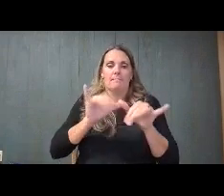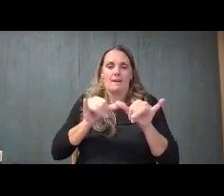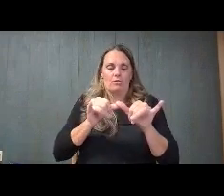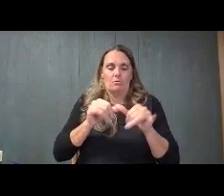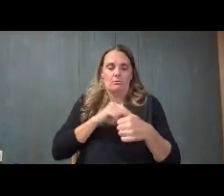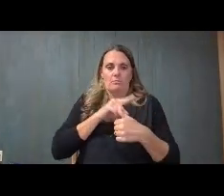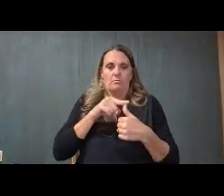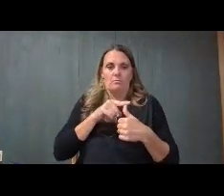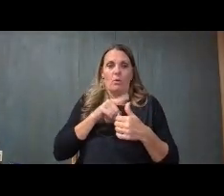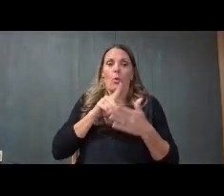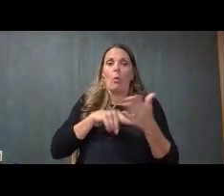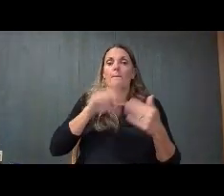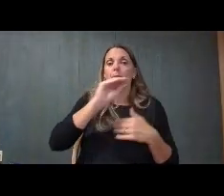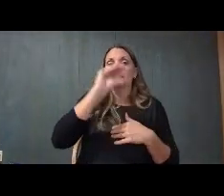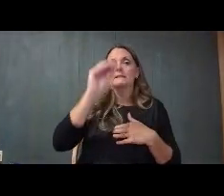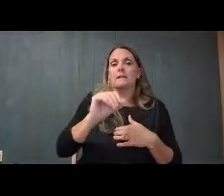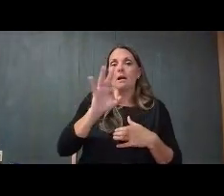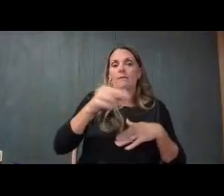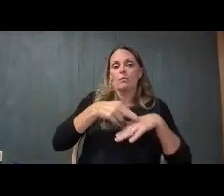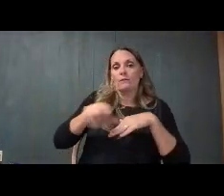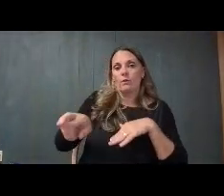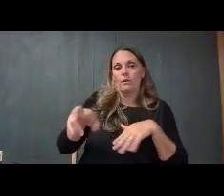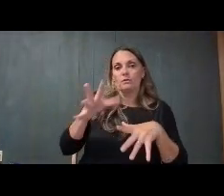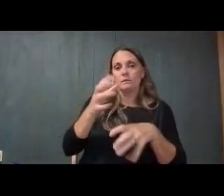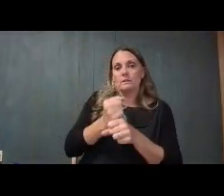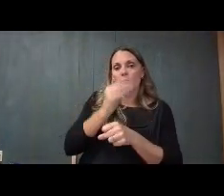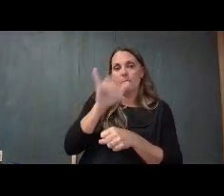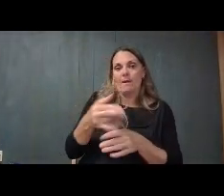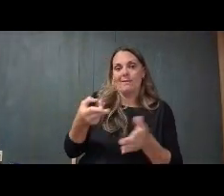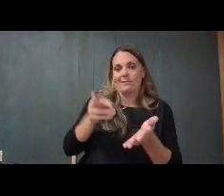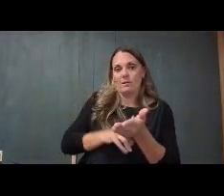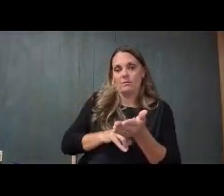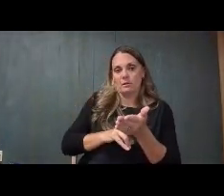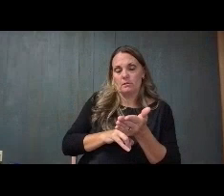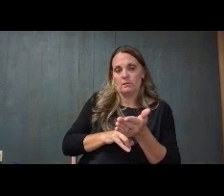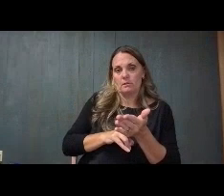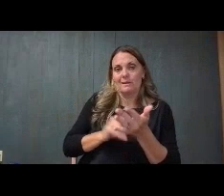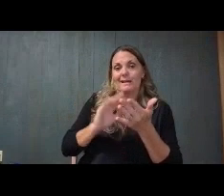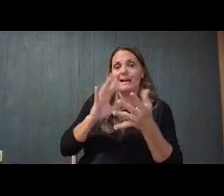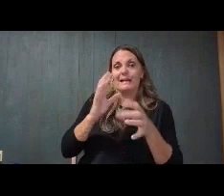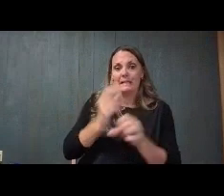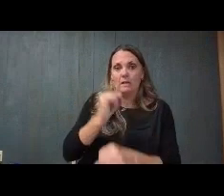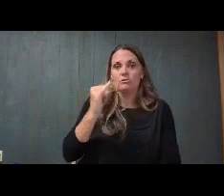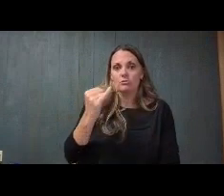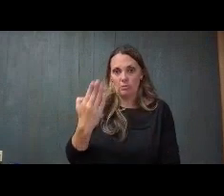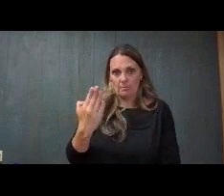what percent of the referrals received by the contractor achieved. Employment service milestone one.